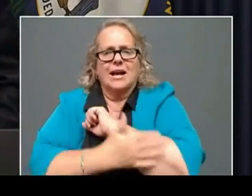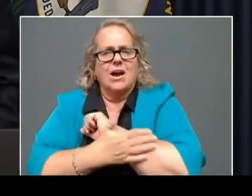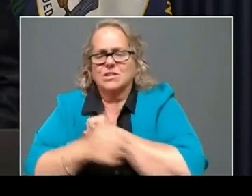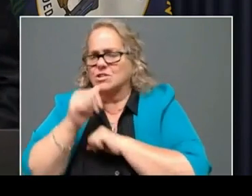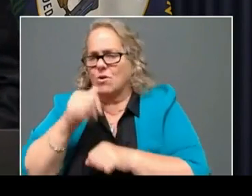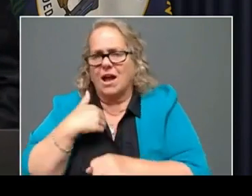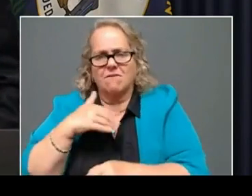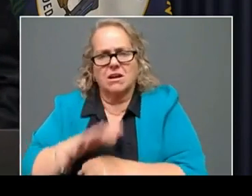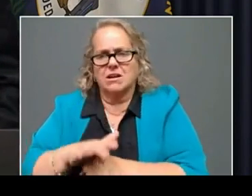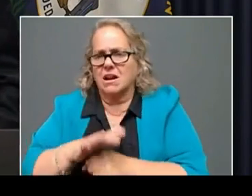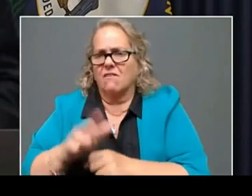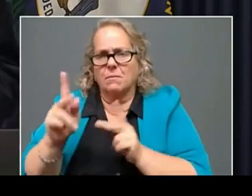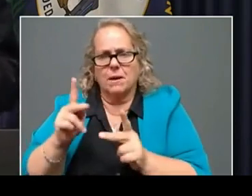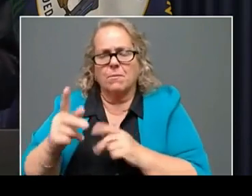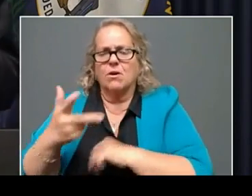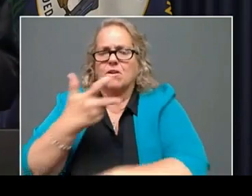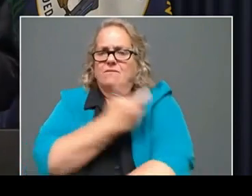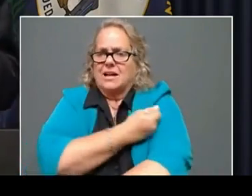So we'll look again the delta variant